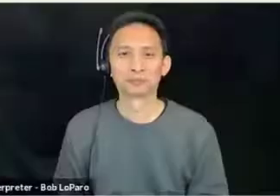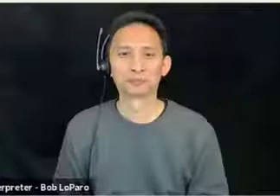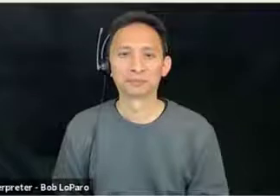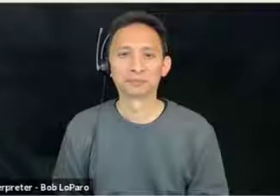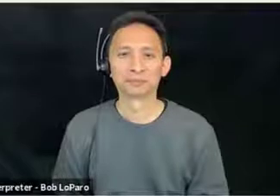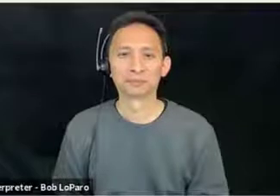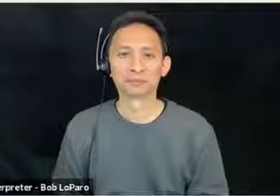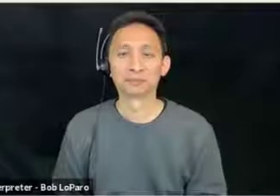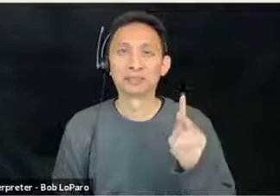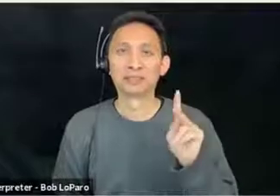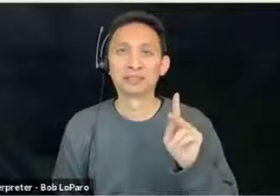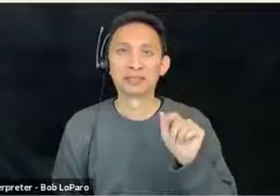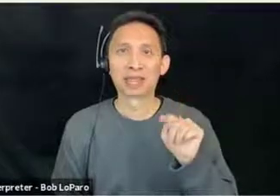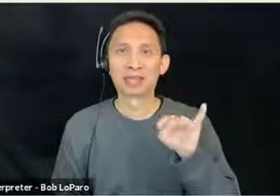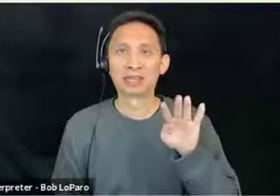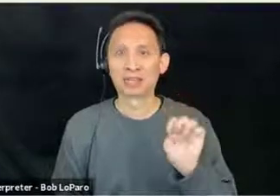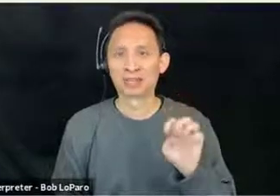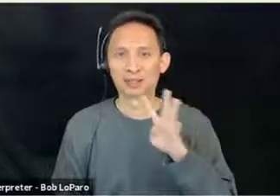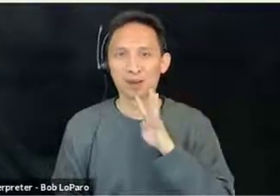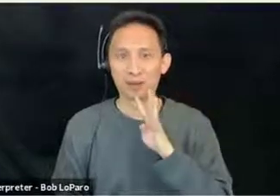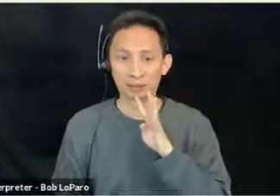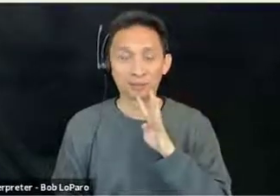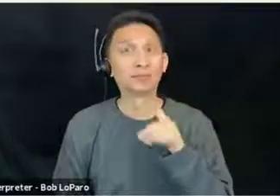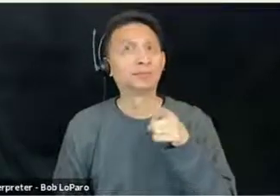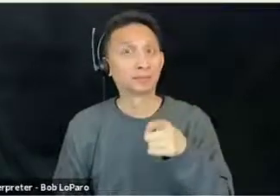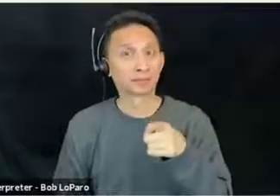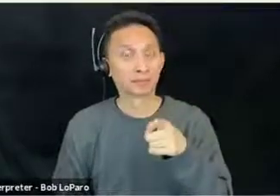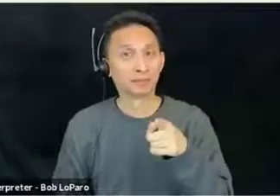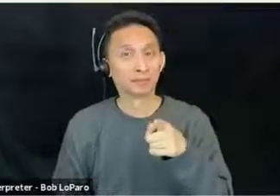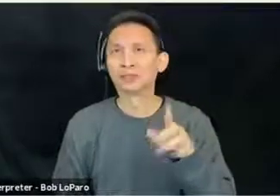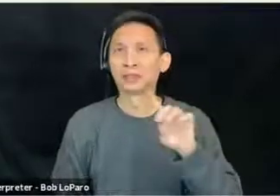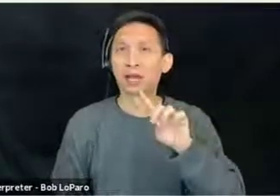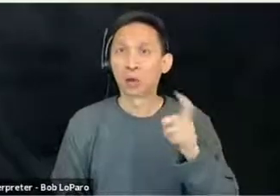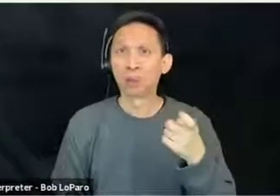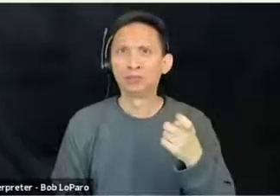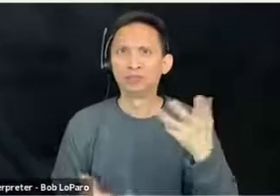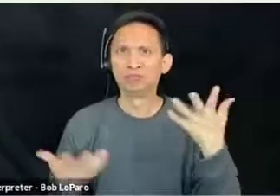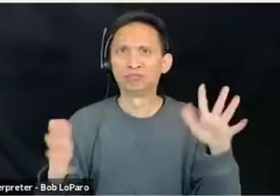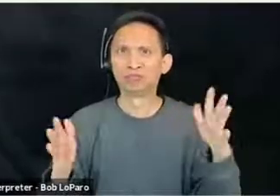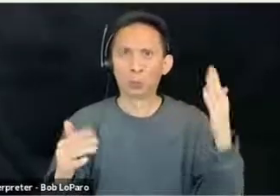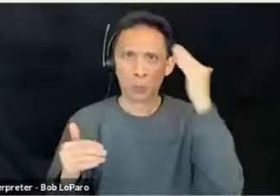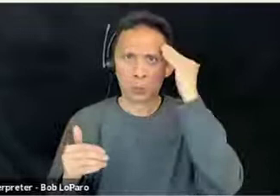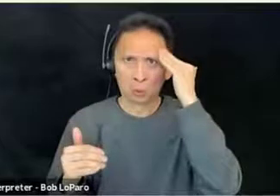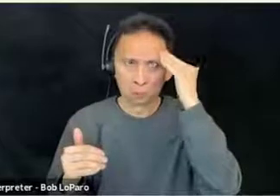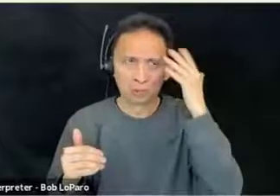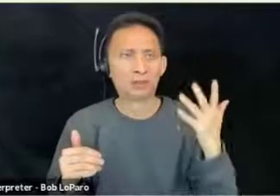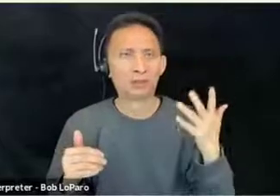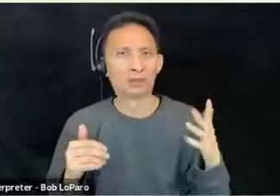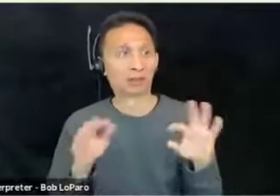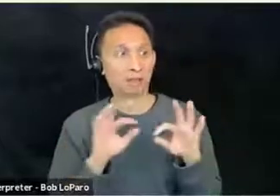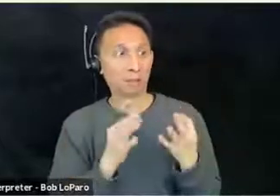And so, even if you have a diagnosis and you're working with families that have another diagnosis